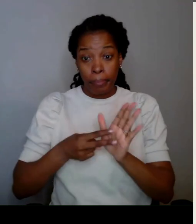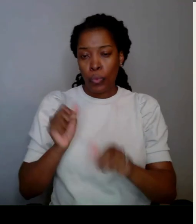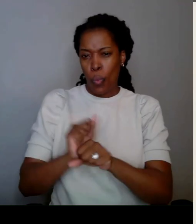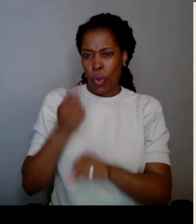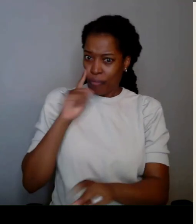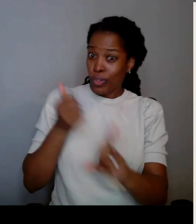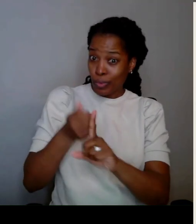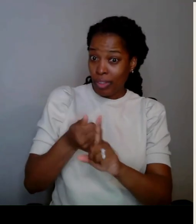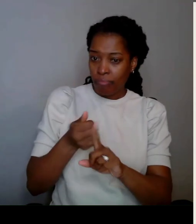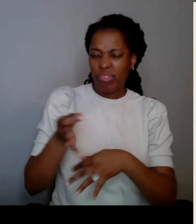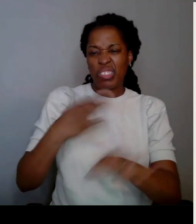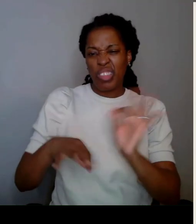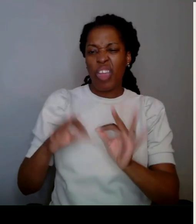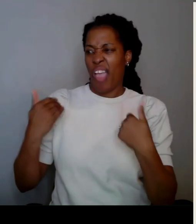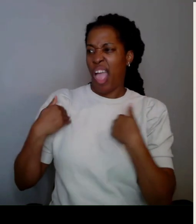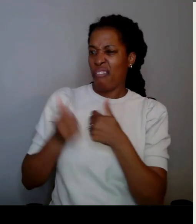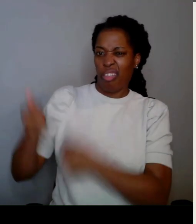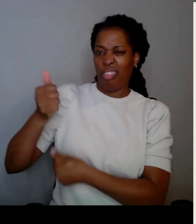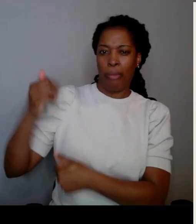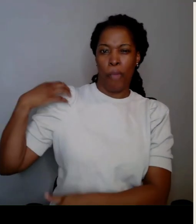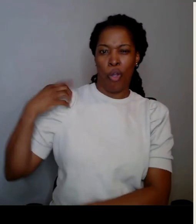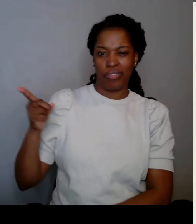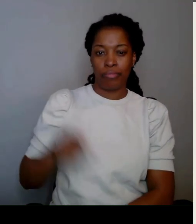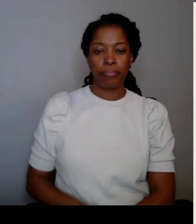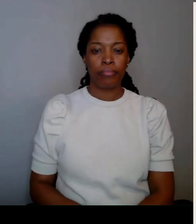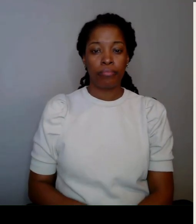You earn money by selling a product or providing a service.